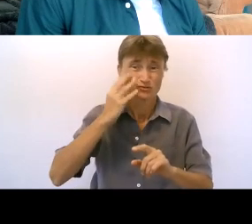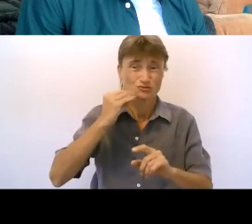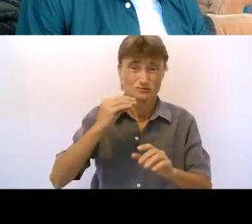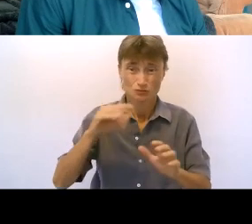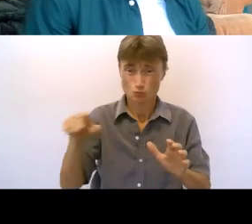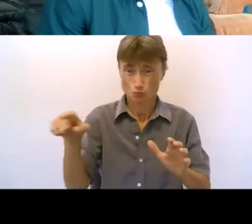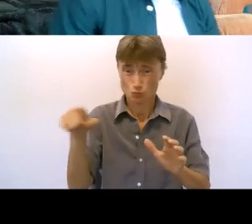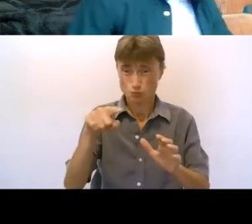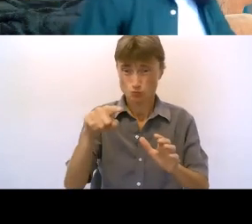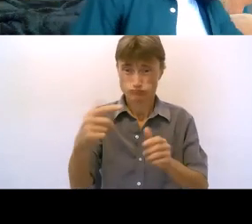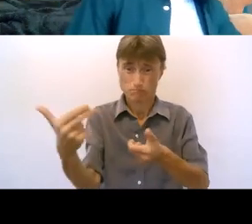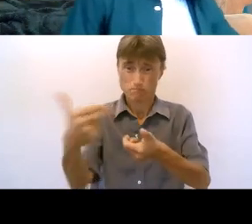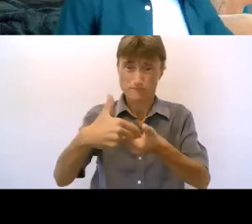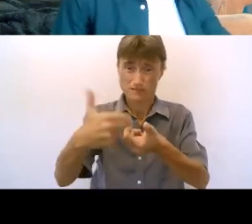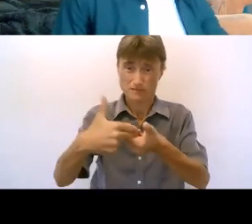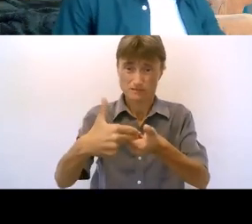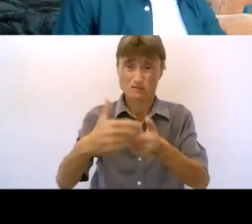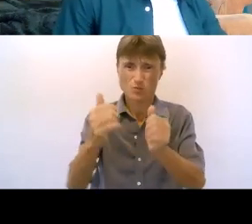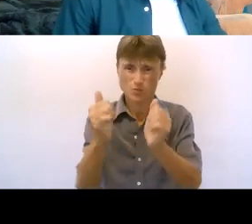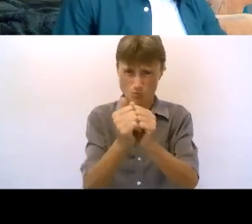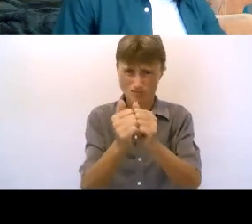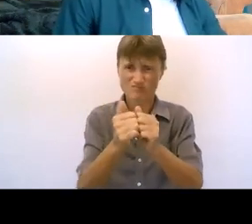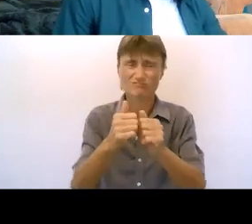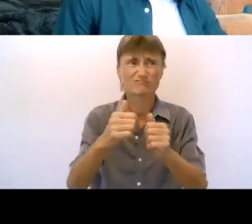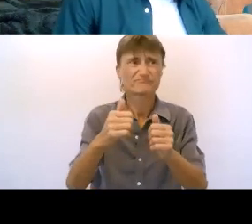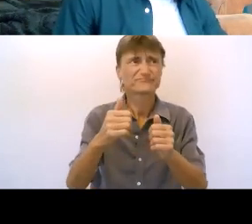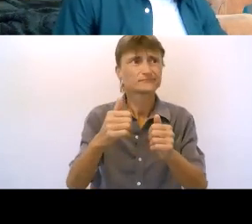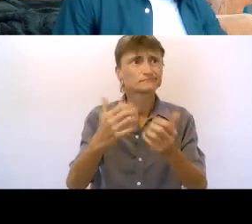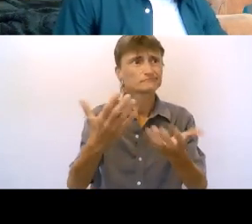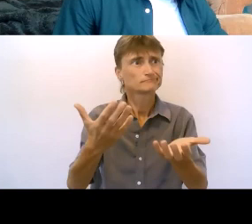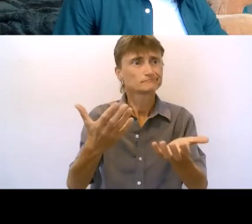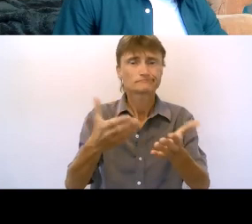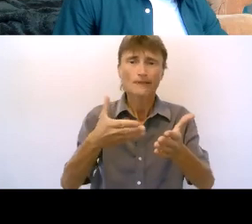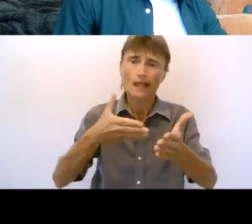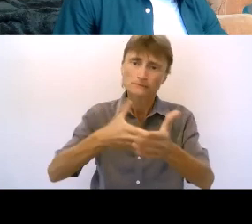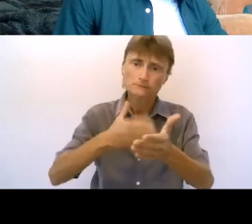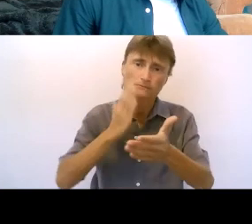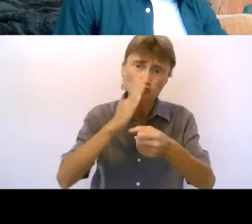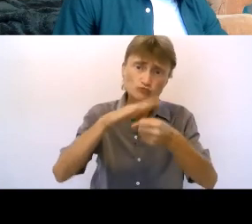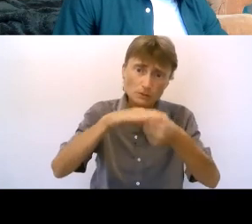discussions, talk about white supremacy in the context, where it's not just about the